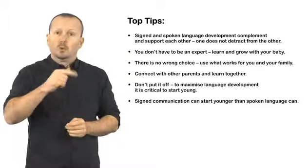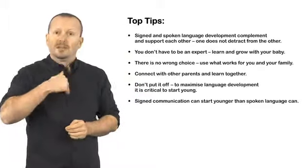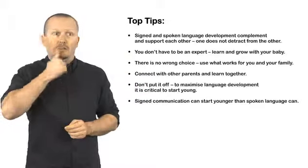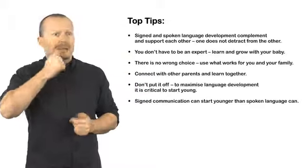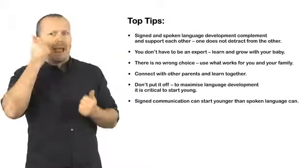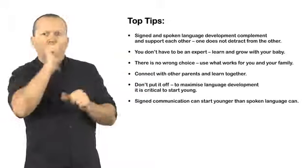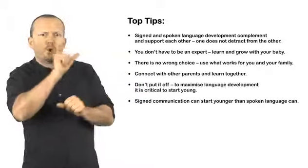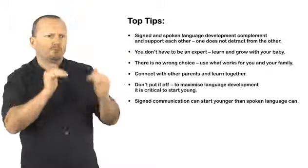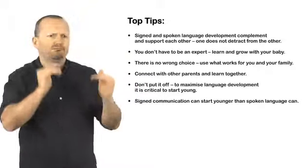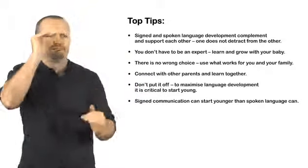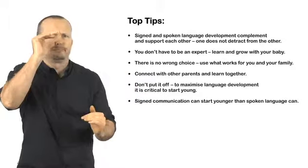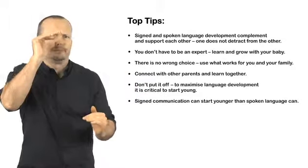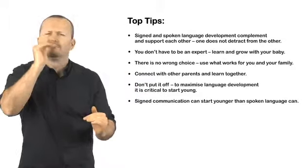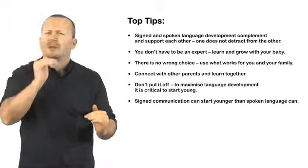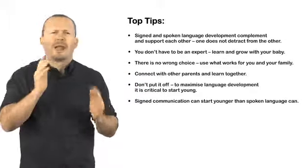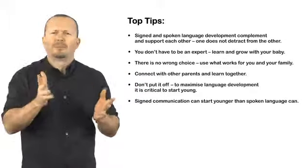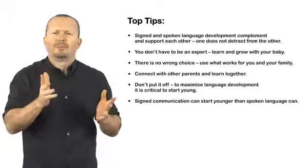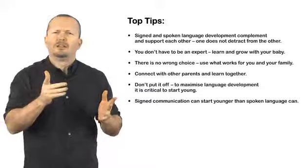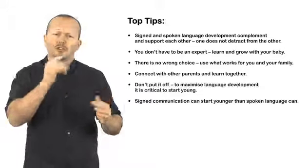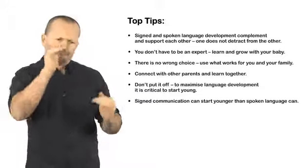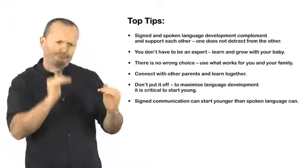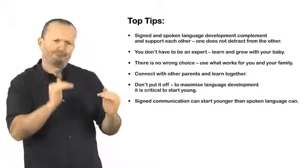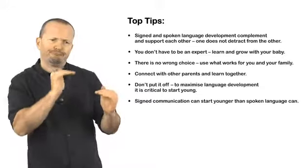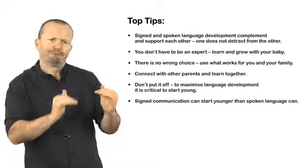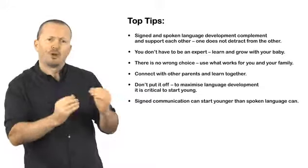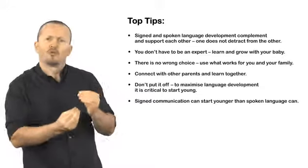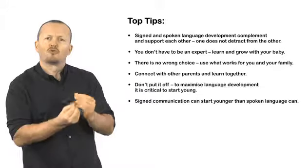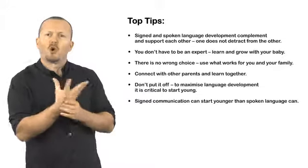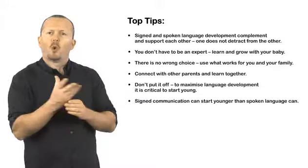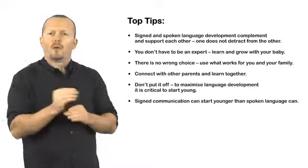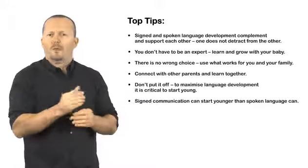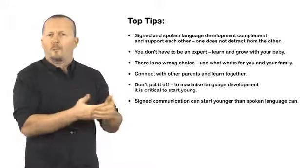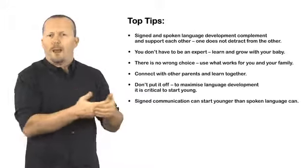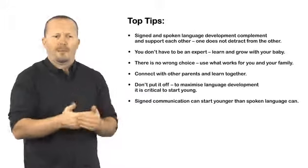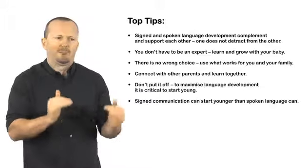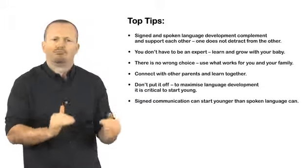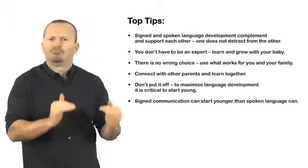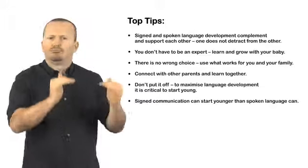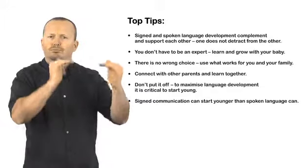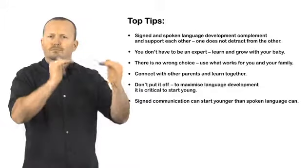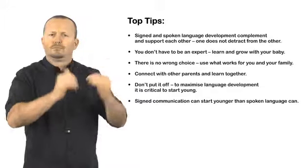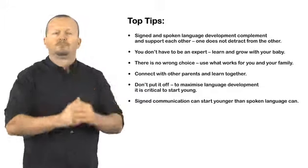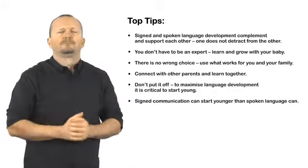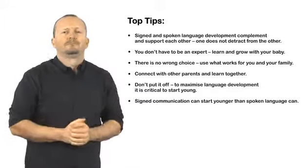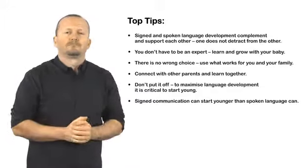You don’t have to be an expert – learn and grow with your baby.